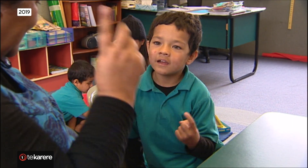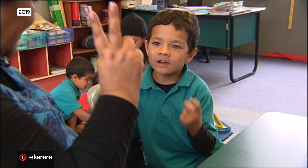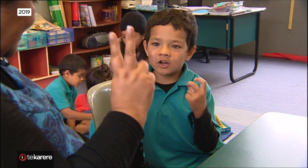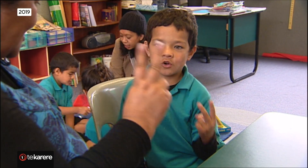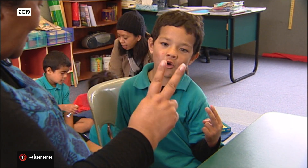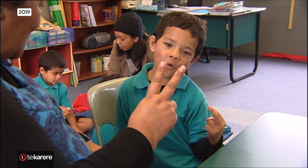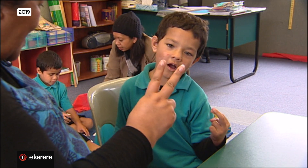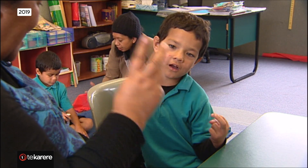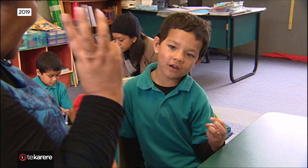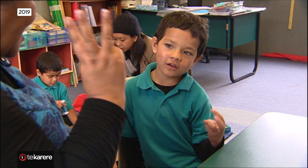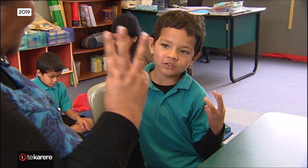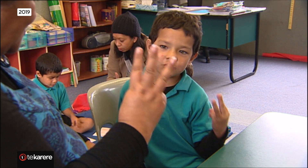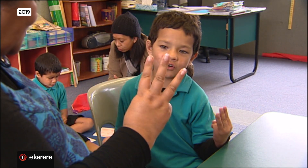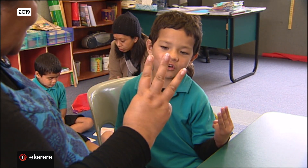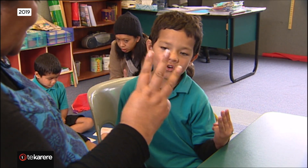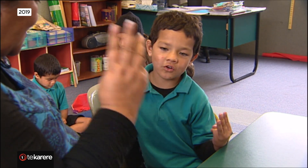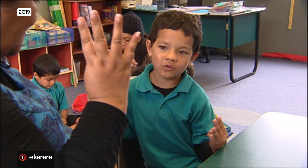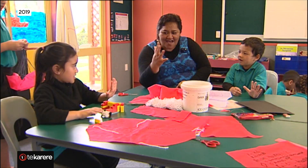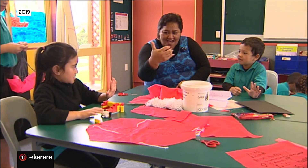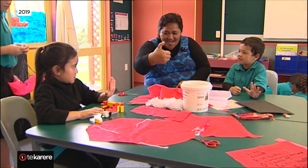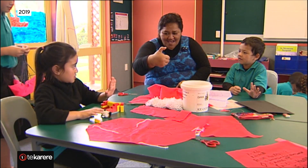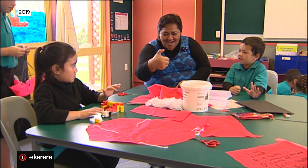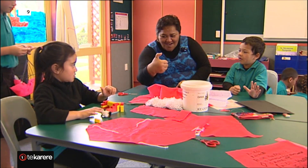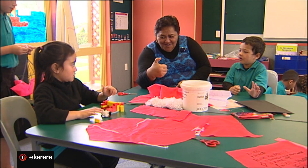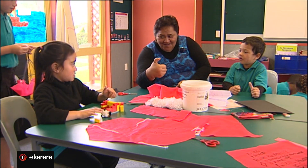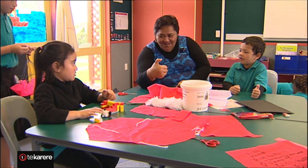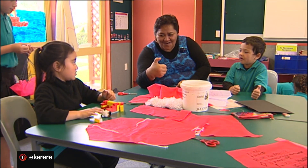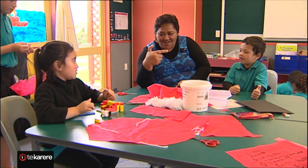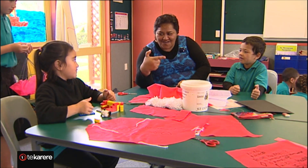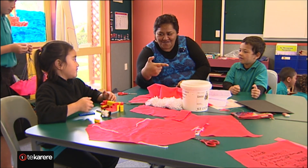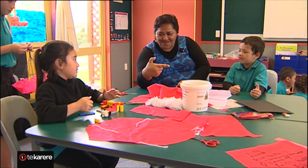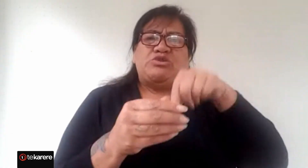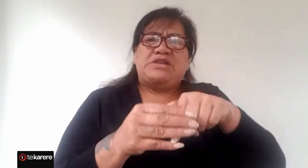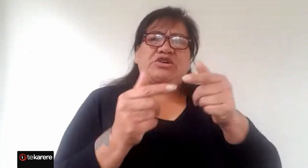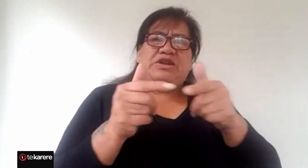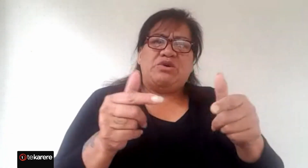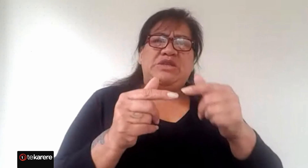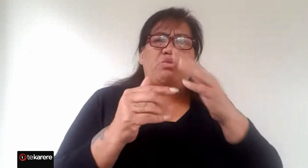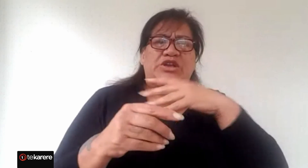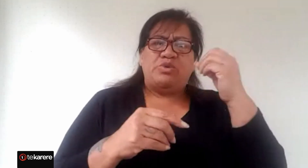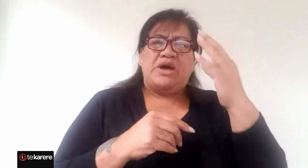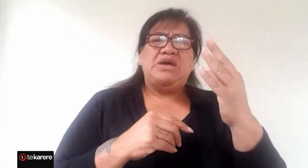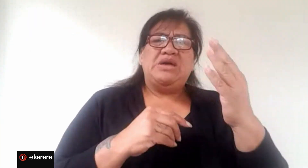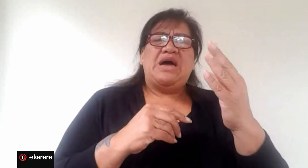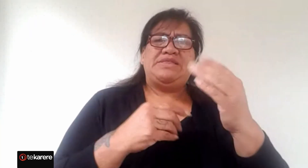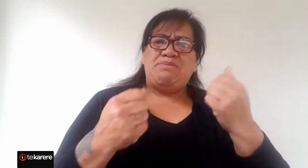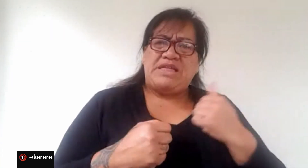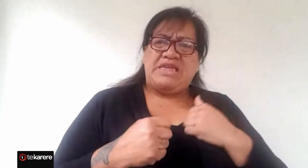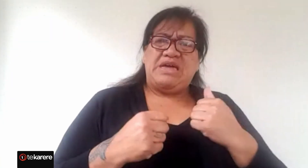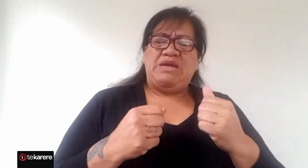It's an issue that's been elevated for a long time... ...Stephanie Awheto says we have the answer.